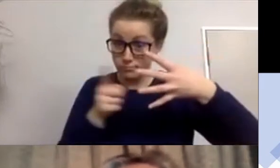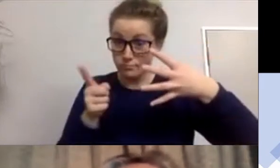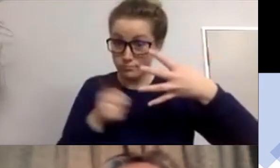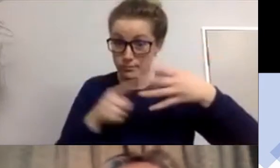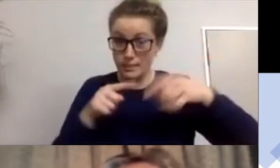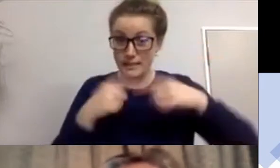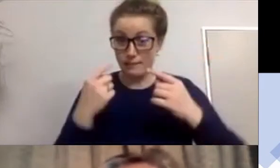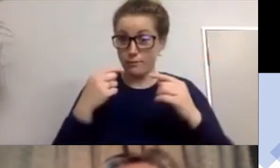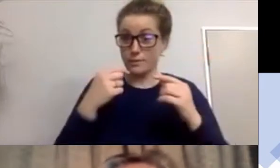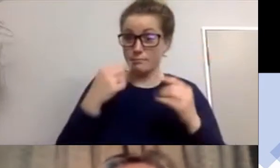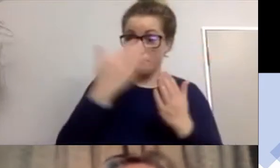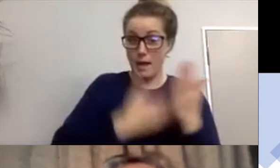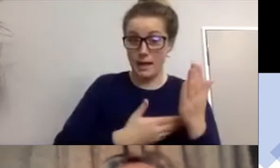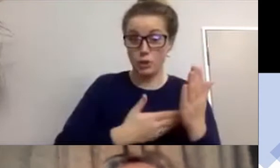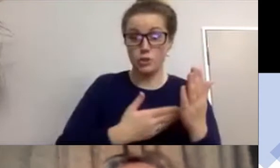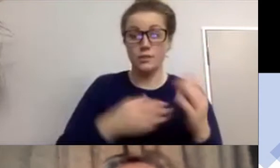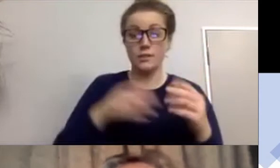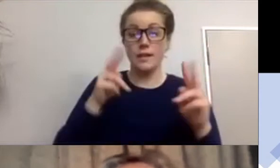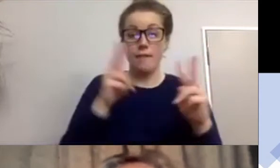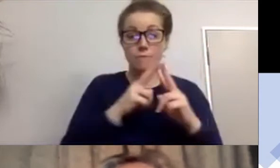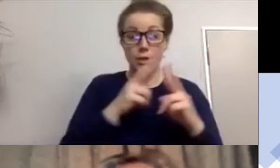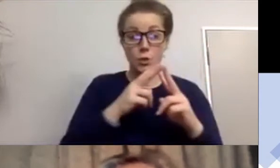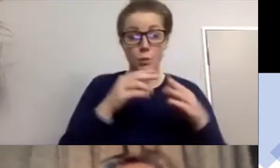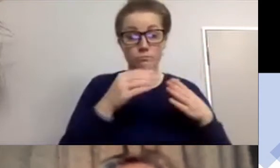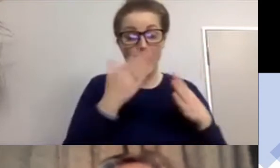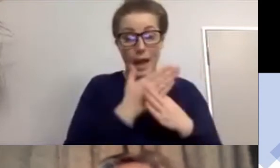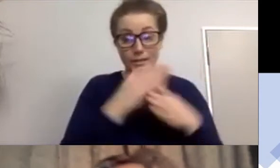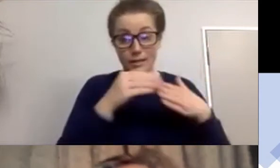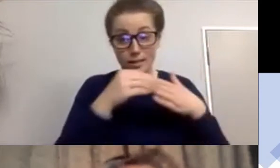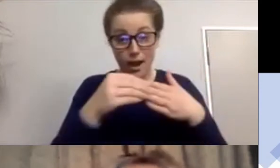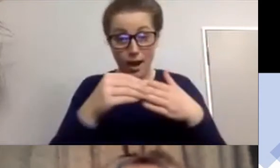we have video access guides, we have accessibility policy which is there